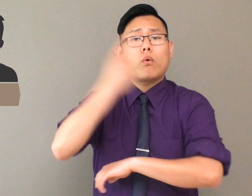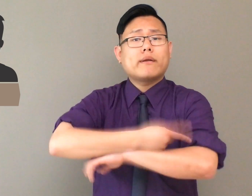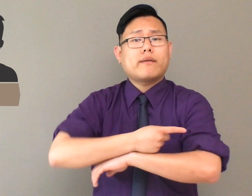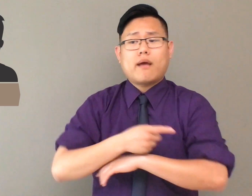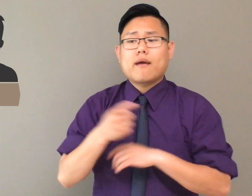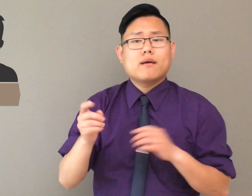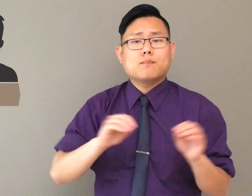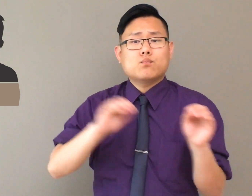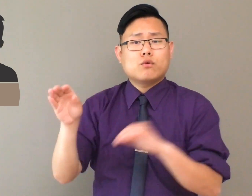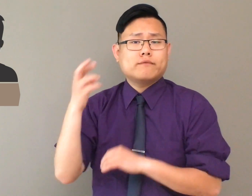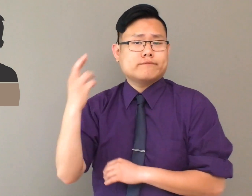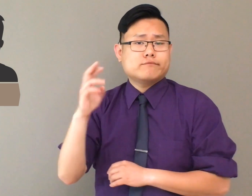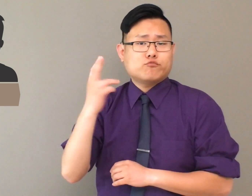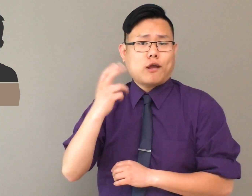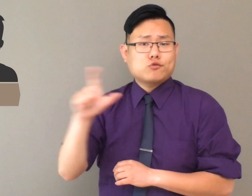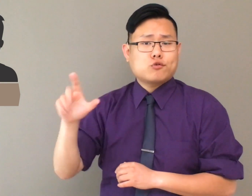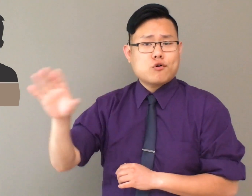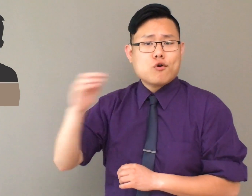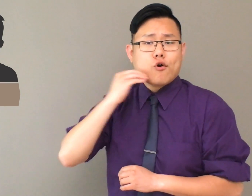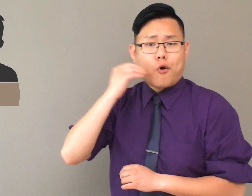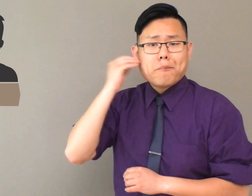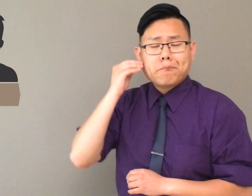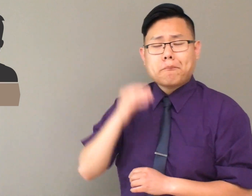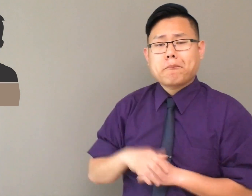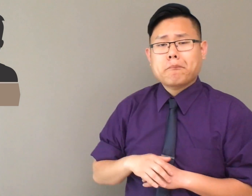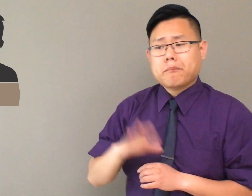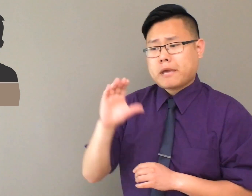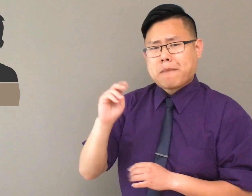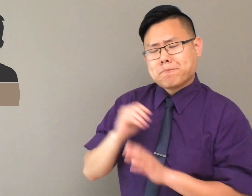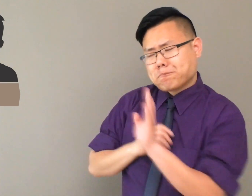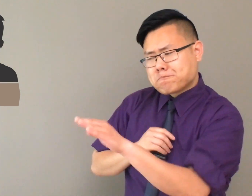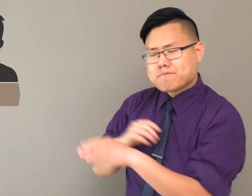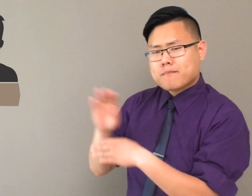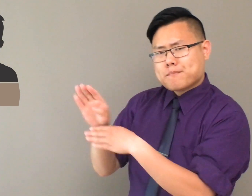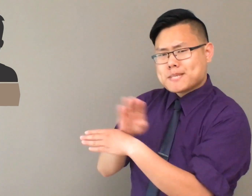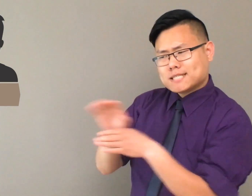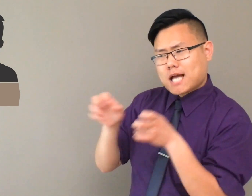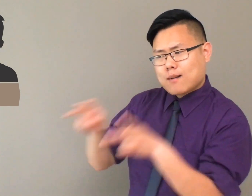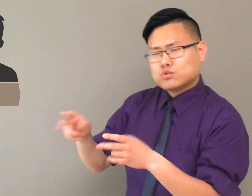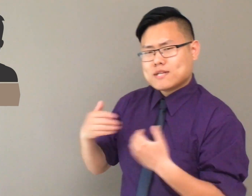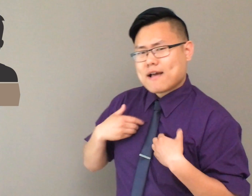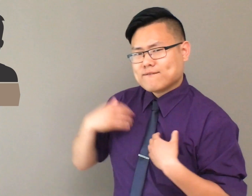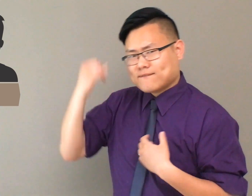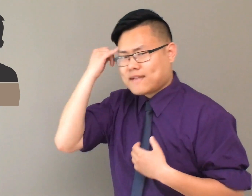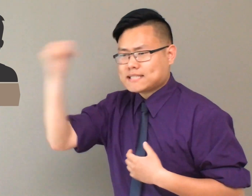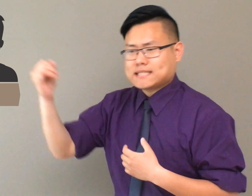Cam moved in with his best friend Rachel, and shared with her a business idea fueled